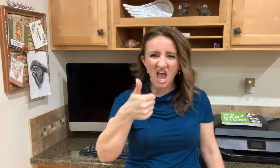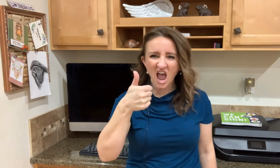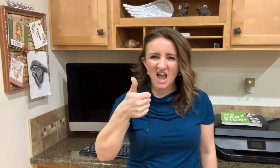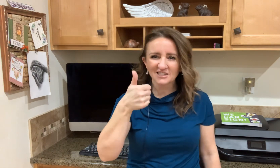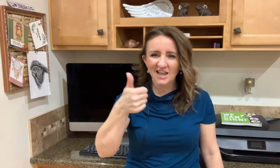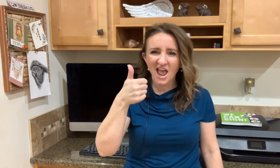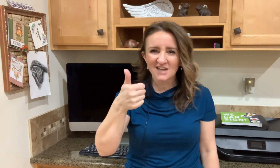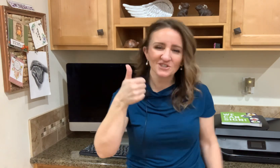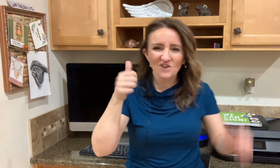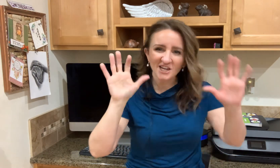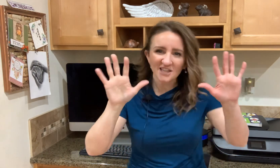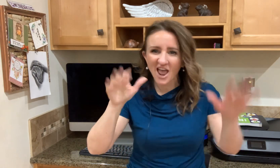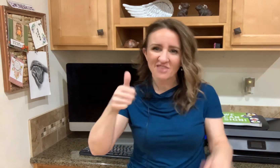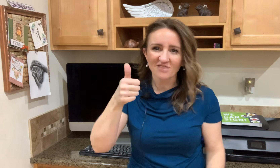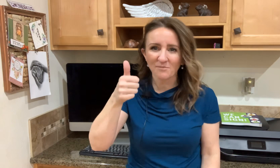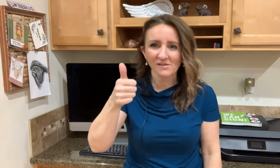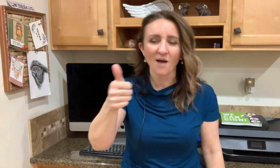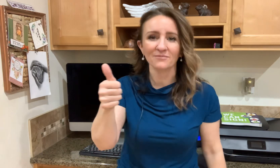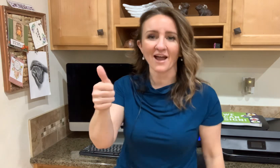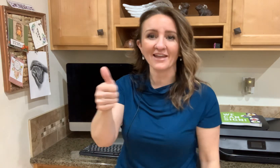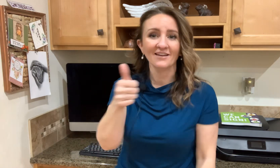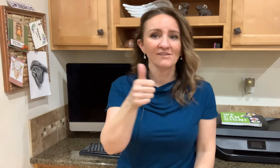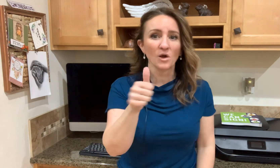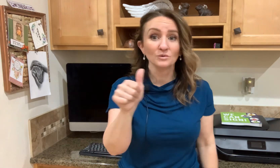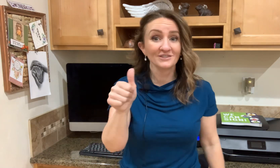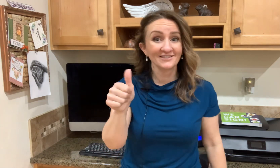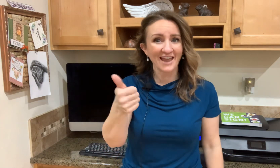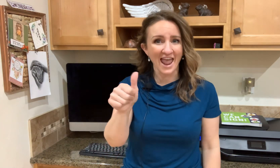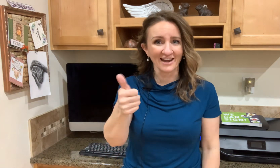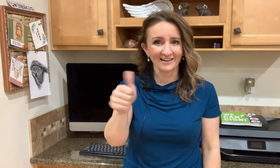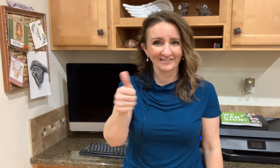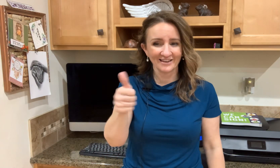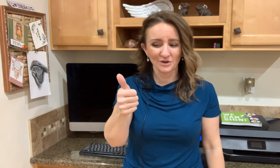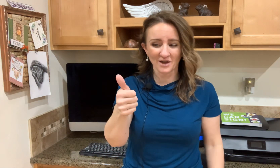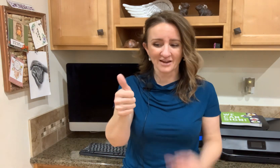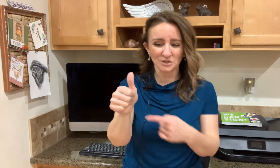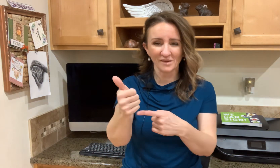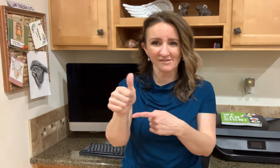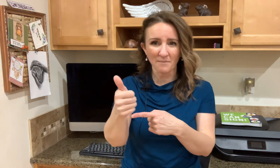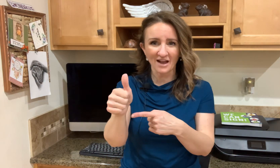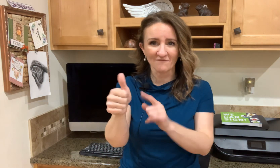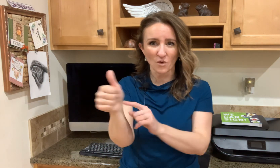you got a ten! Thumbs up!" Right so 10, and you kind of twist it back and forth